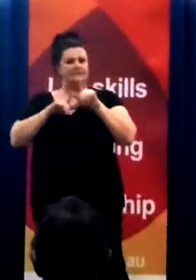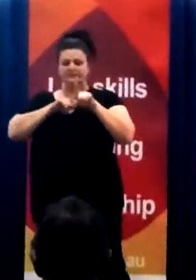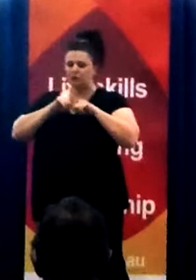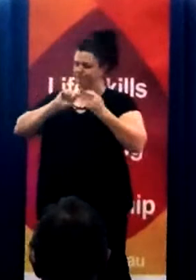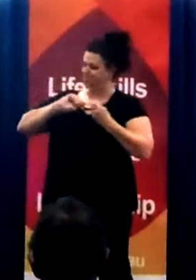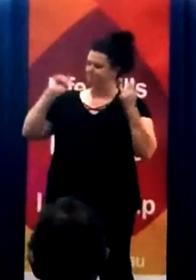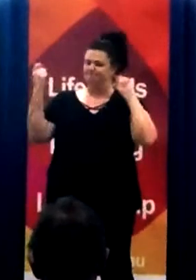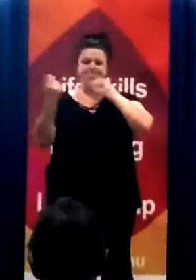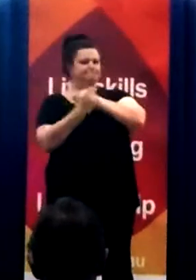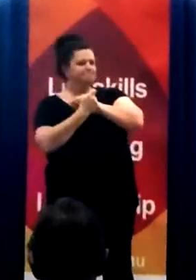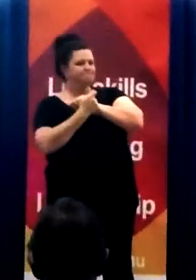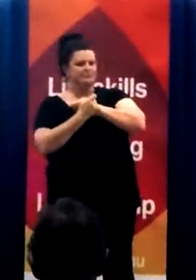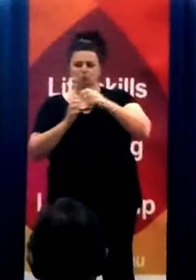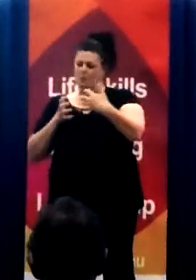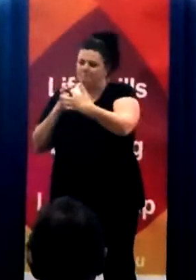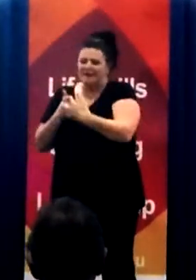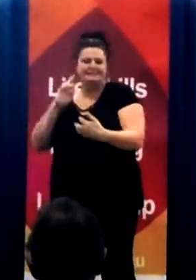our Deaf and Hard of Hearing students.